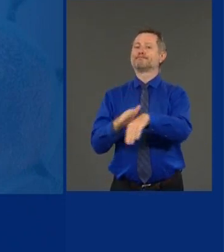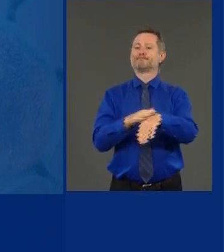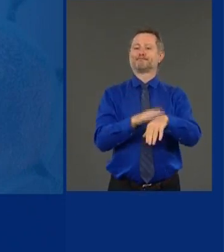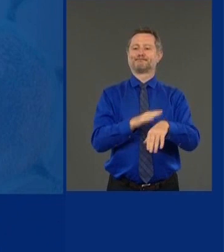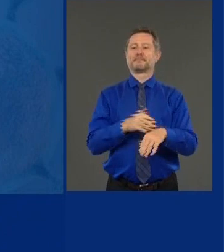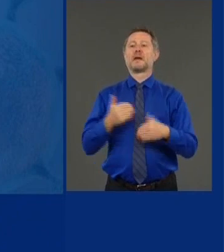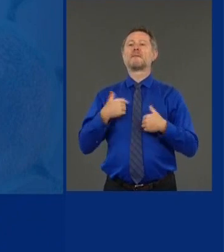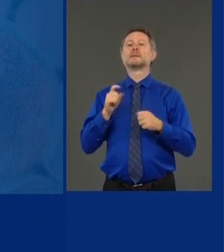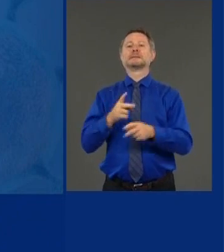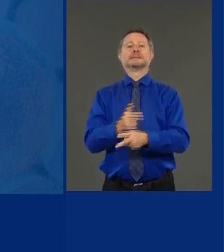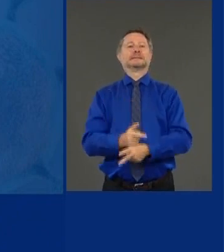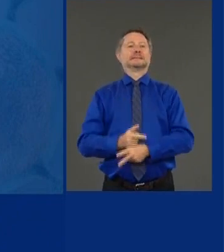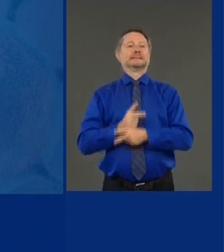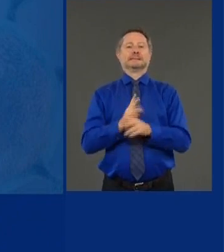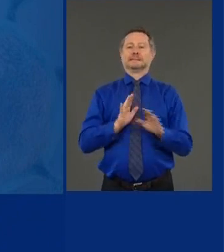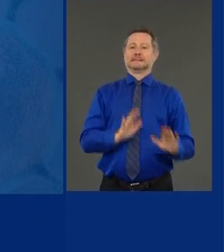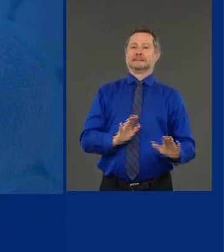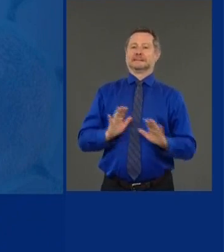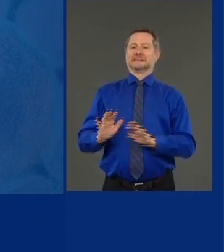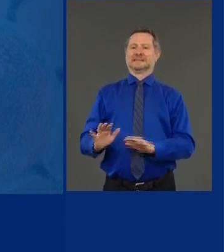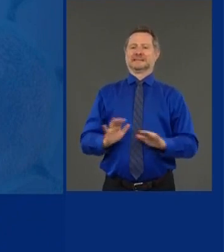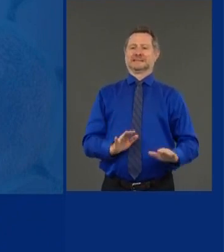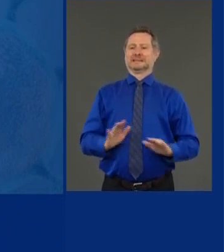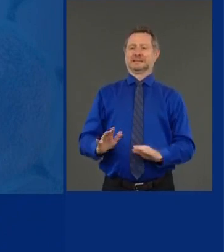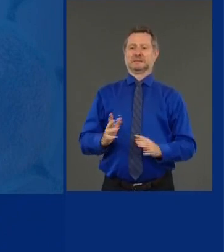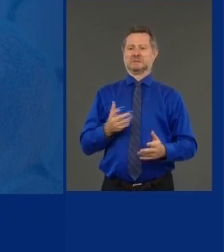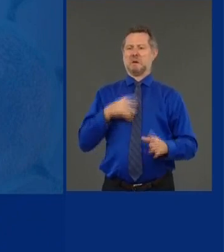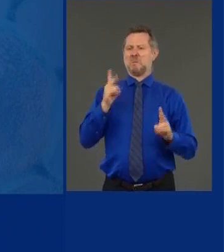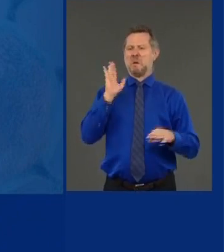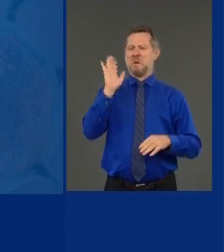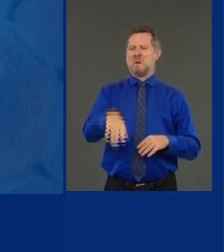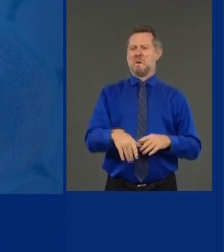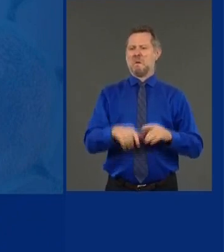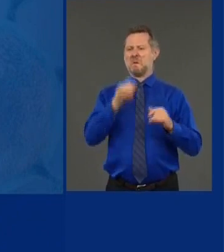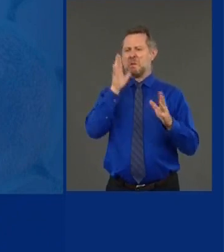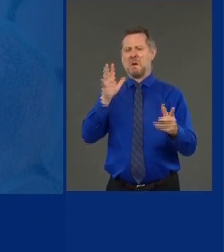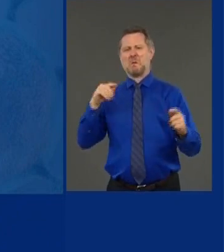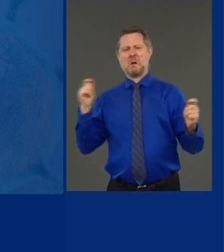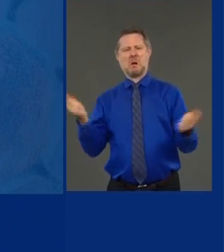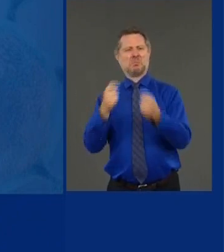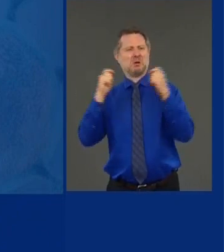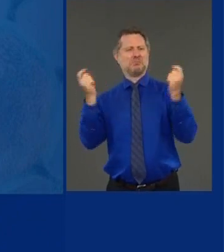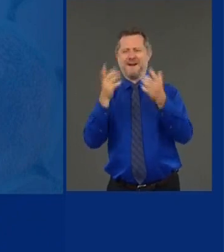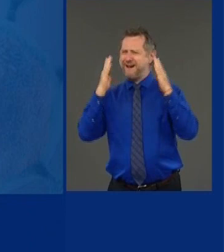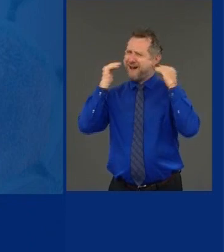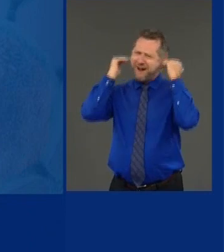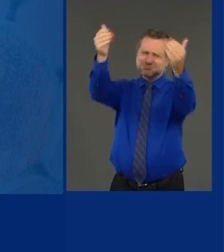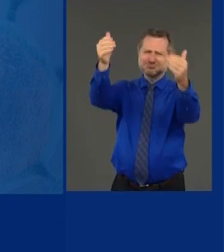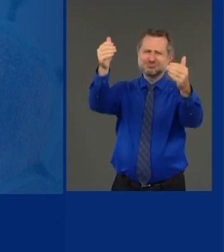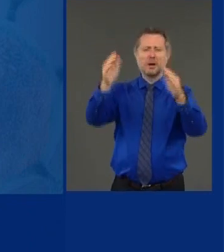SO, NEW YORKERS ARE DOING BETTER THAN ANYONE ELSE EVEN EXPECTED.